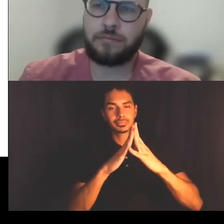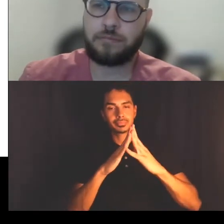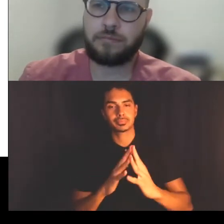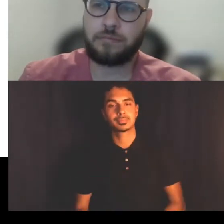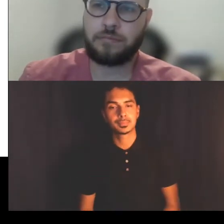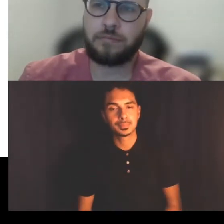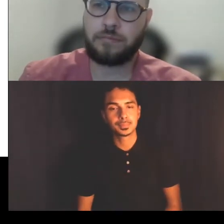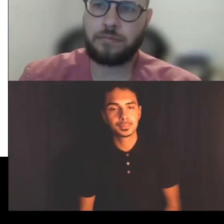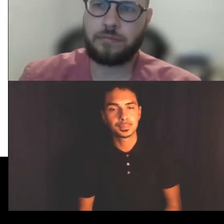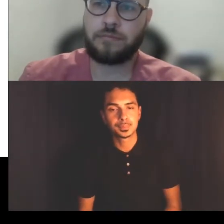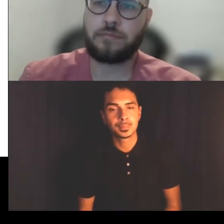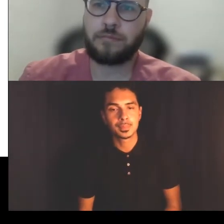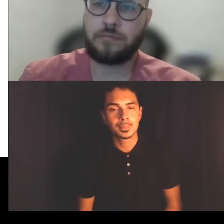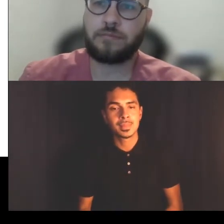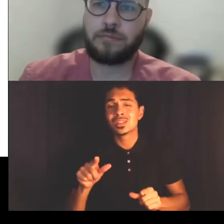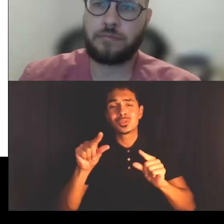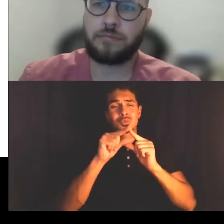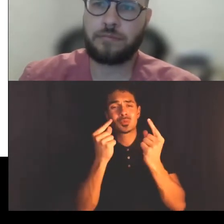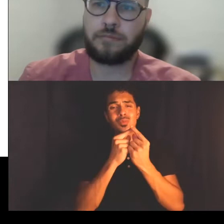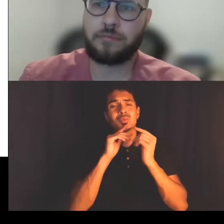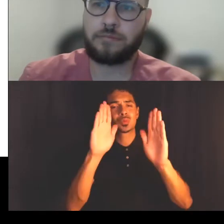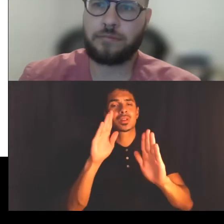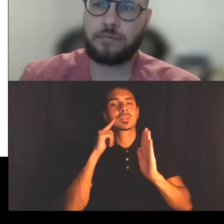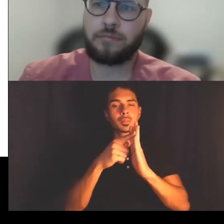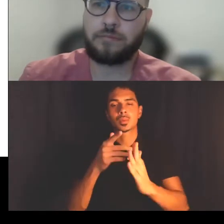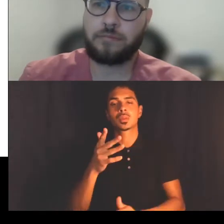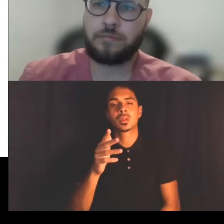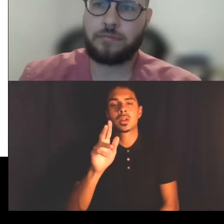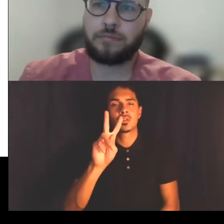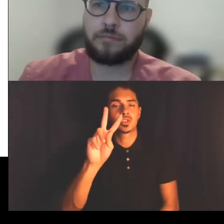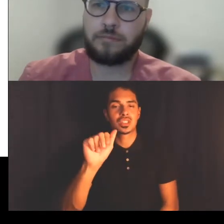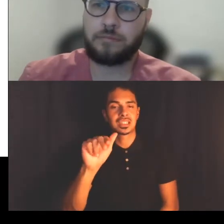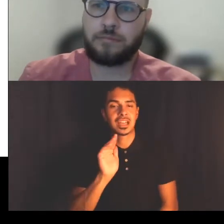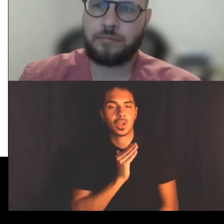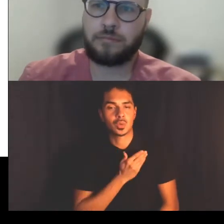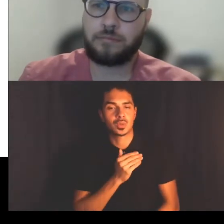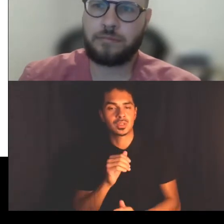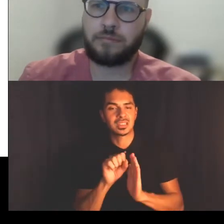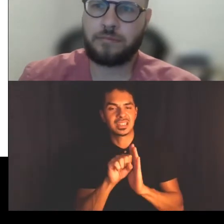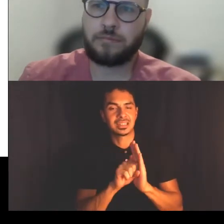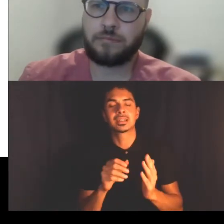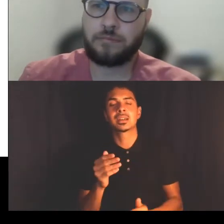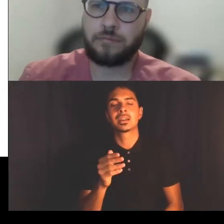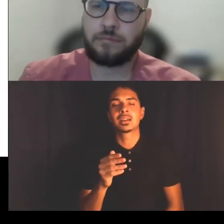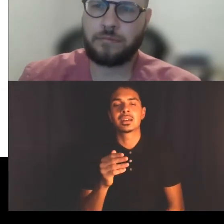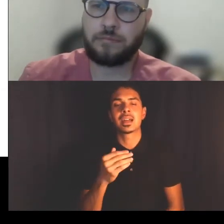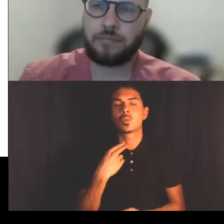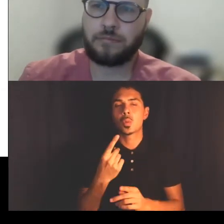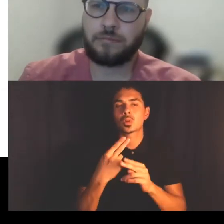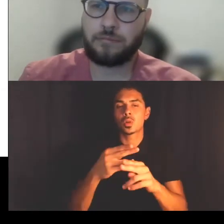for example, Equality Virginia is in our state, and they have so many know your rights,